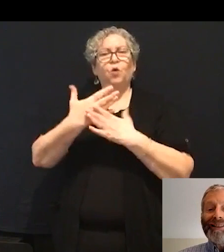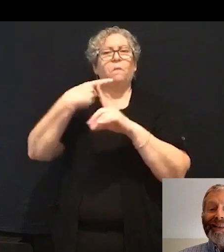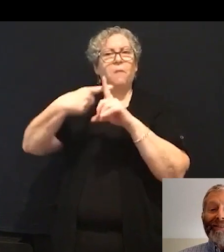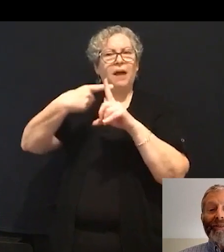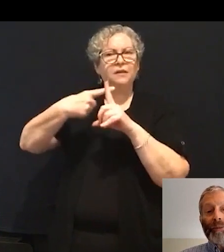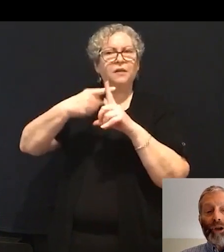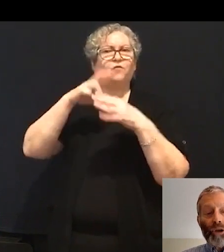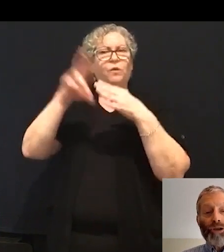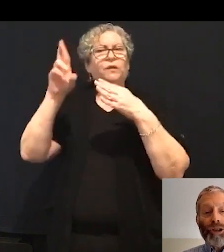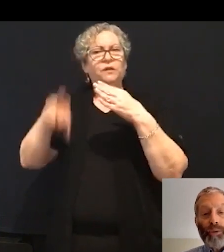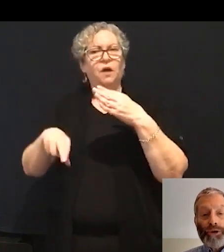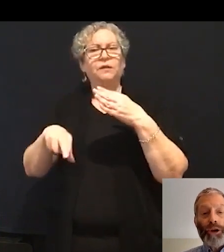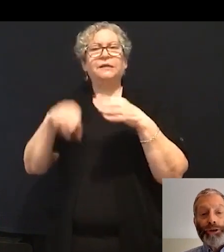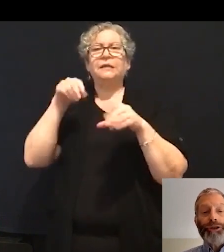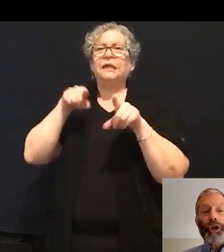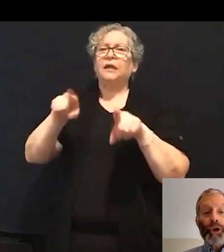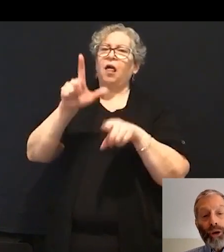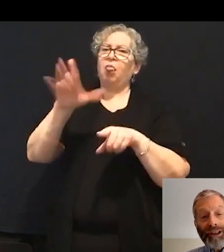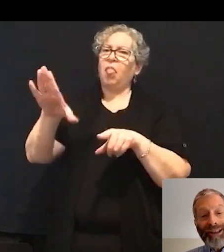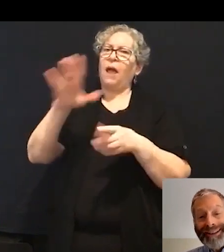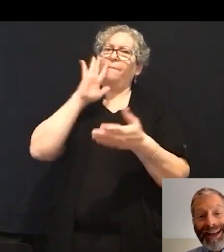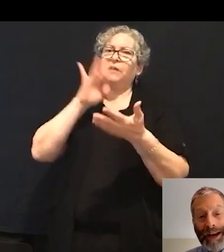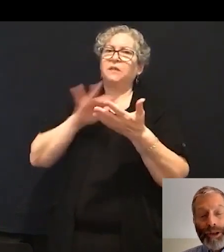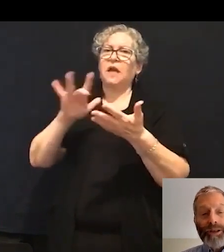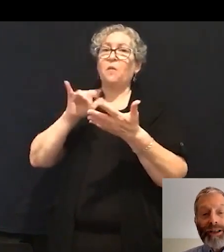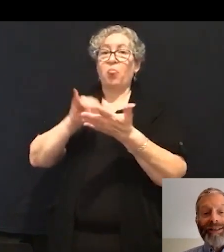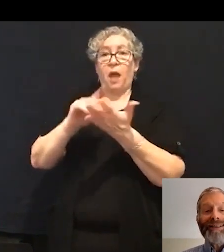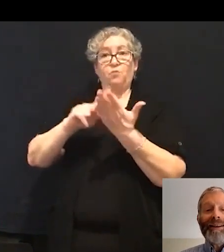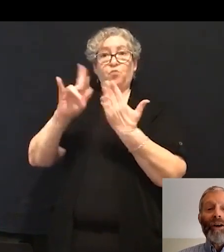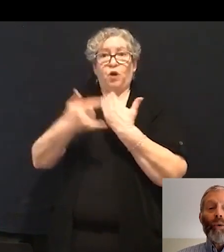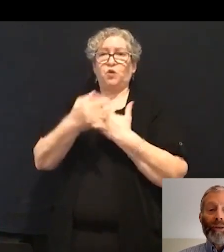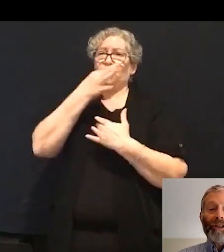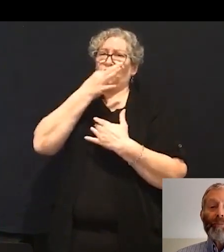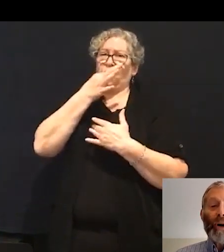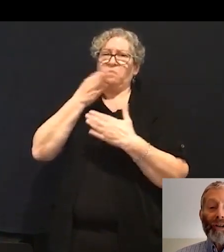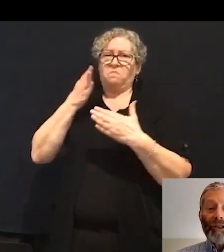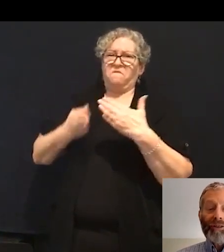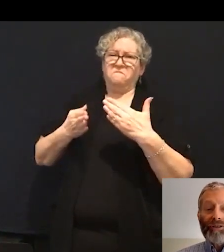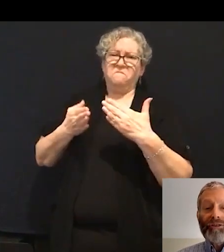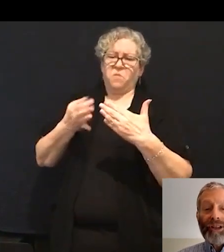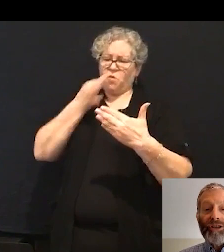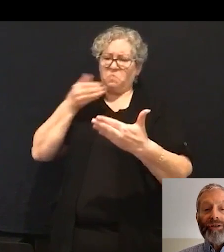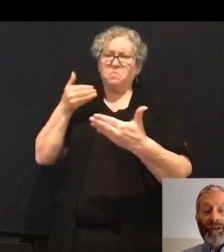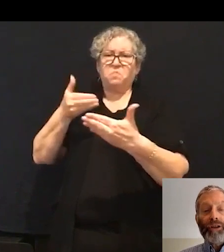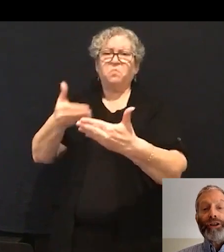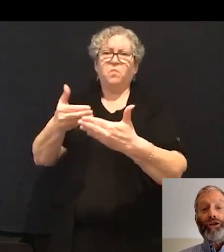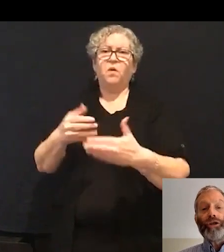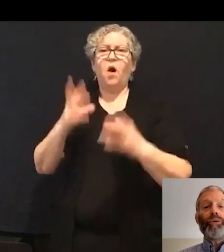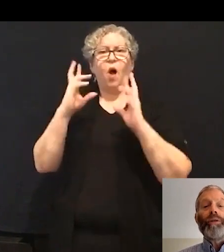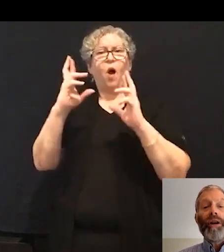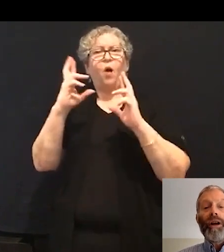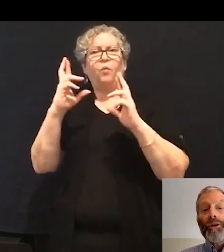He's had some encouraging results early in lab studies. When this project is finished fairly soon,